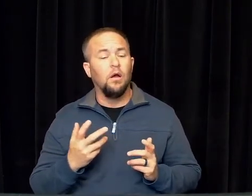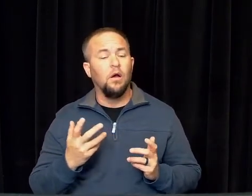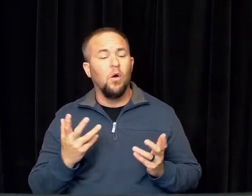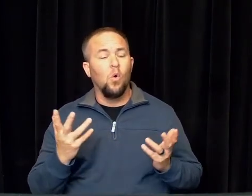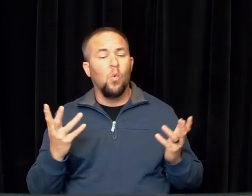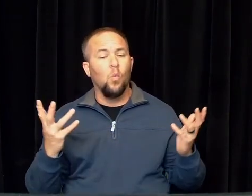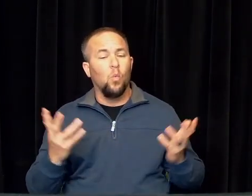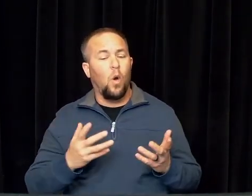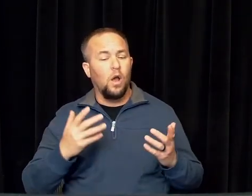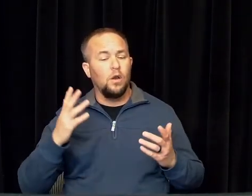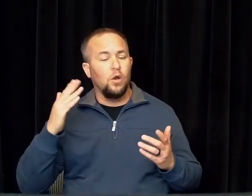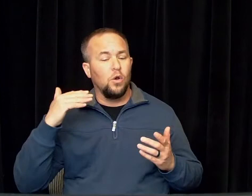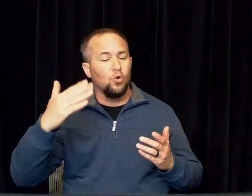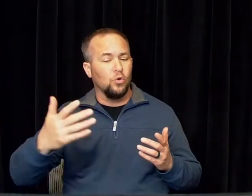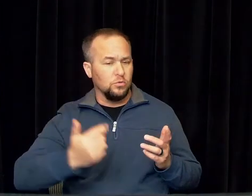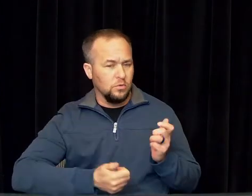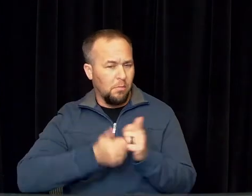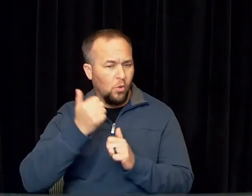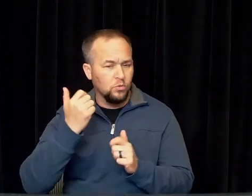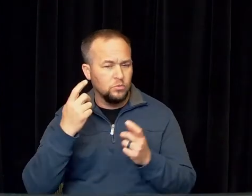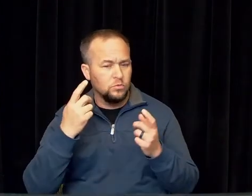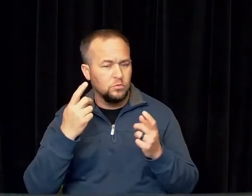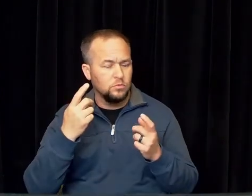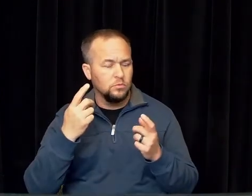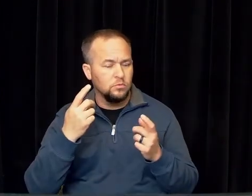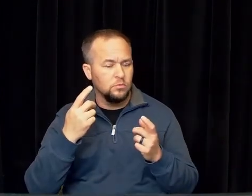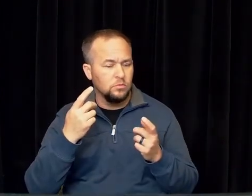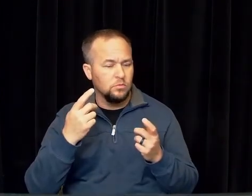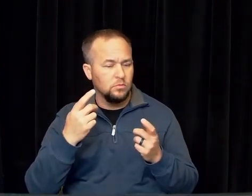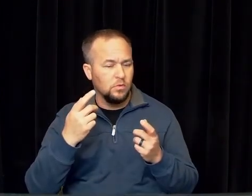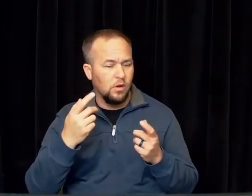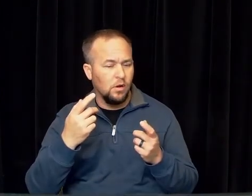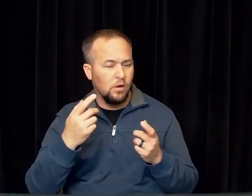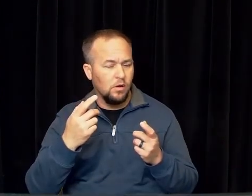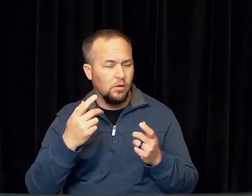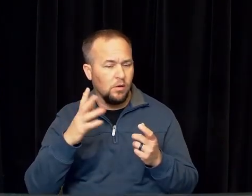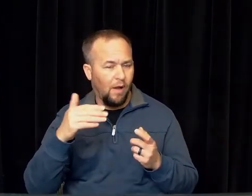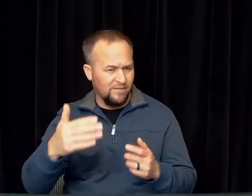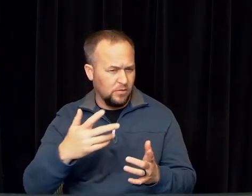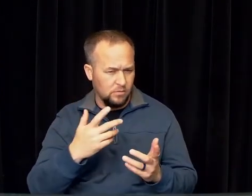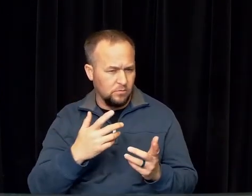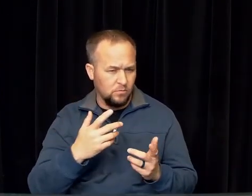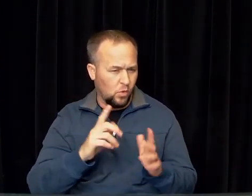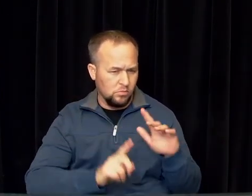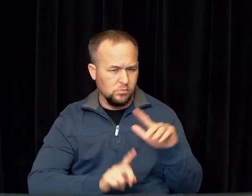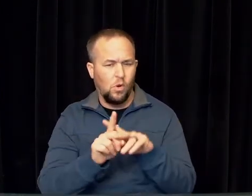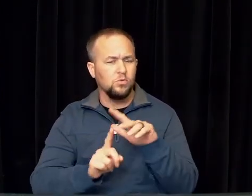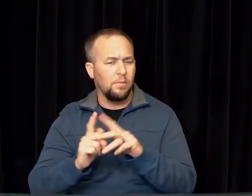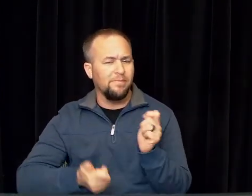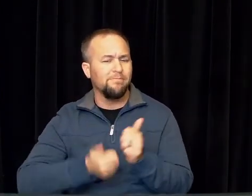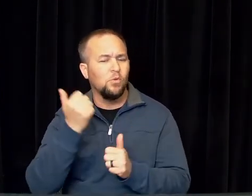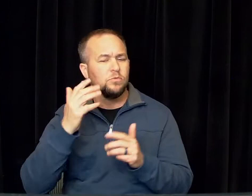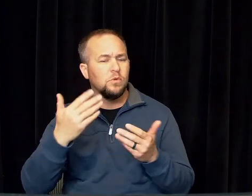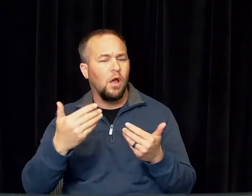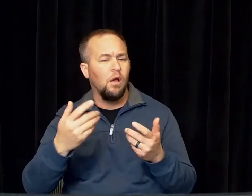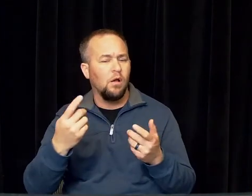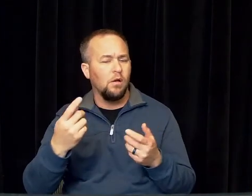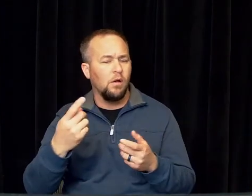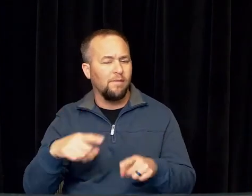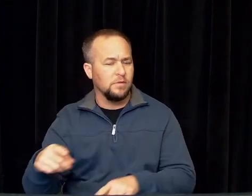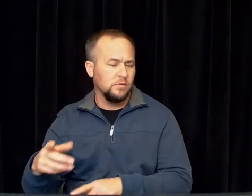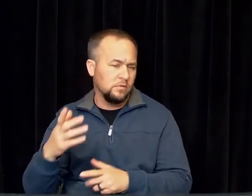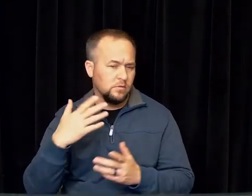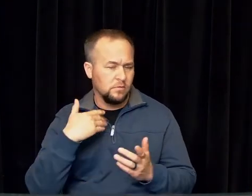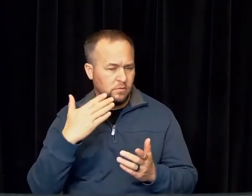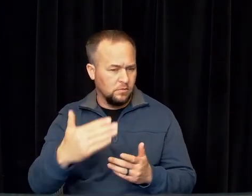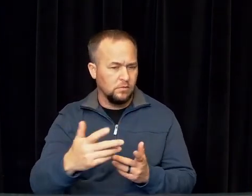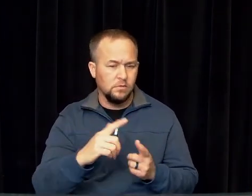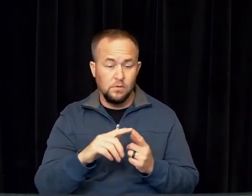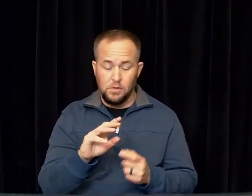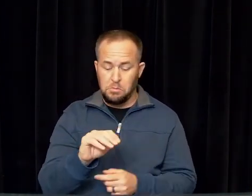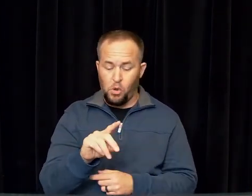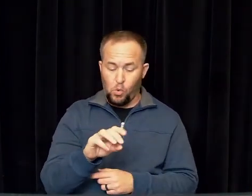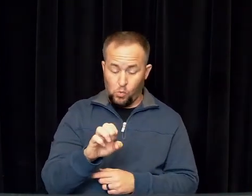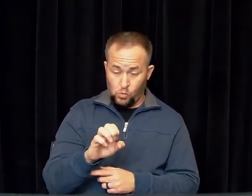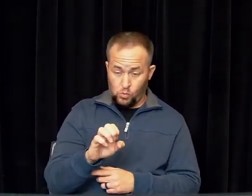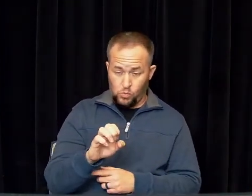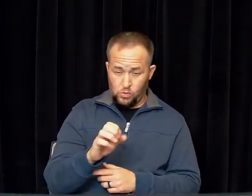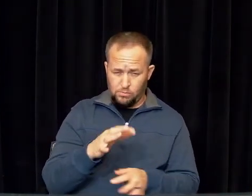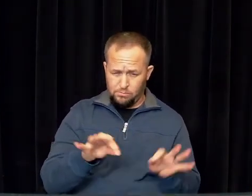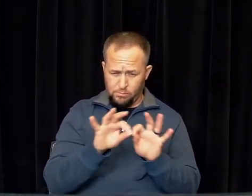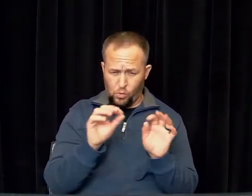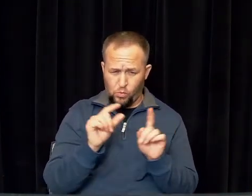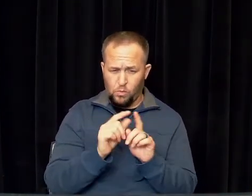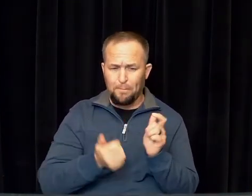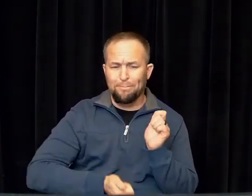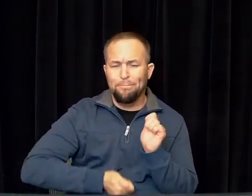the most often. So, occurs most often. And kind of that key word for mode is this "most" right here.